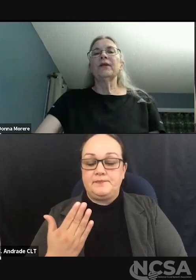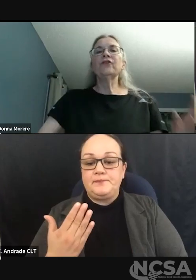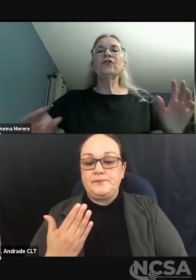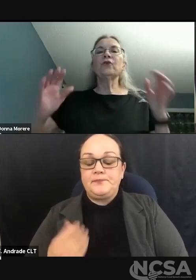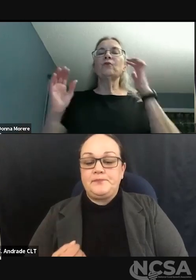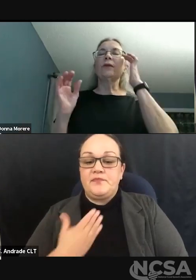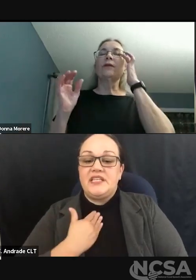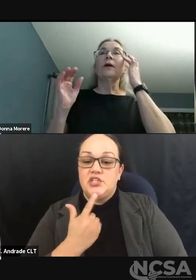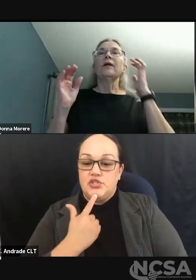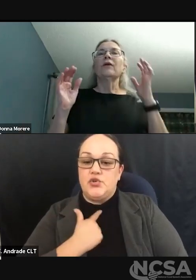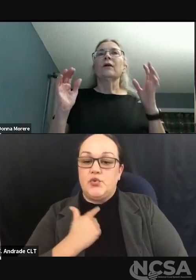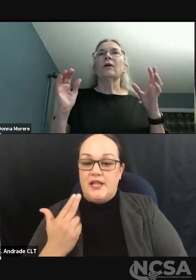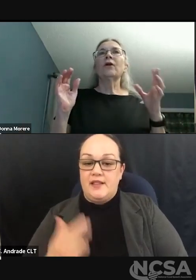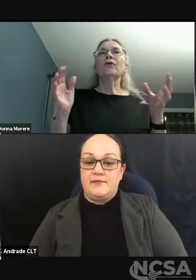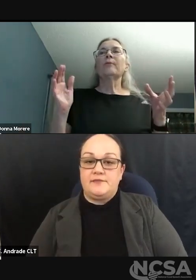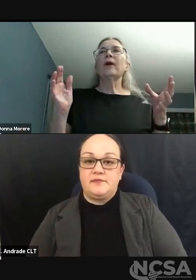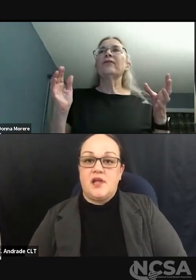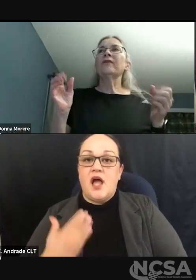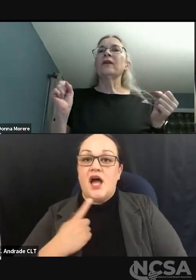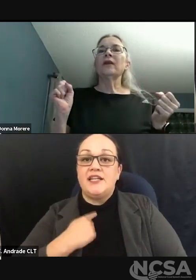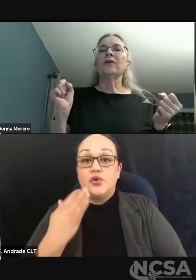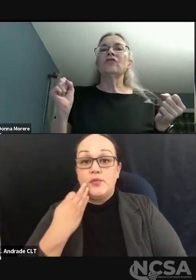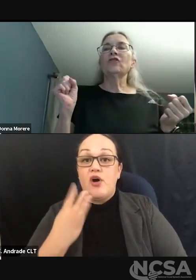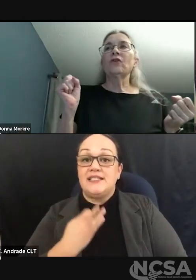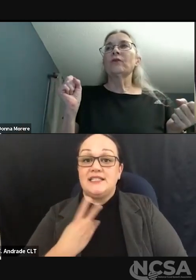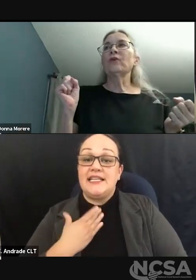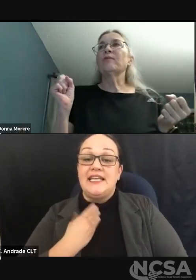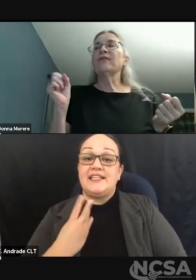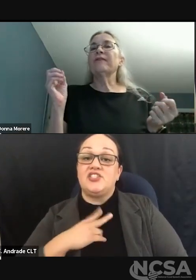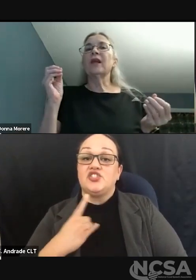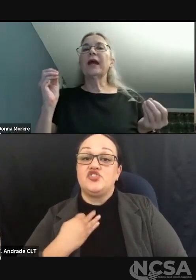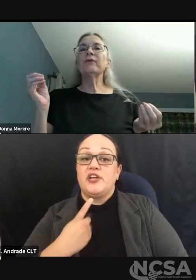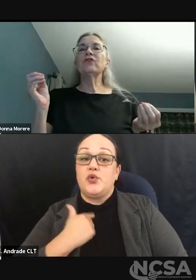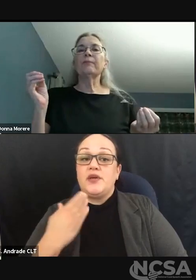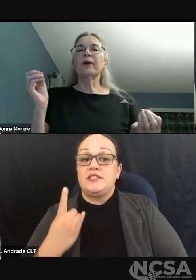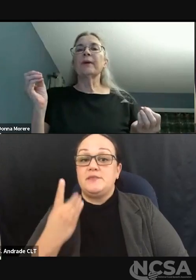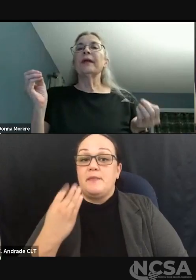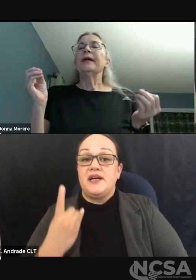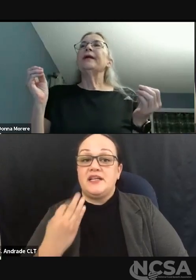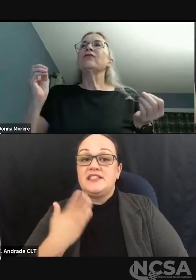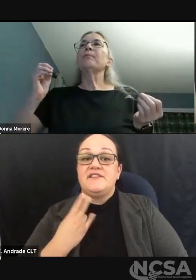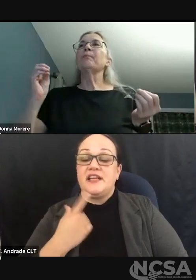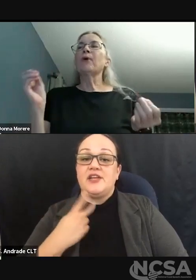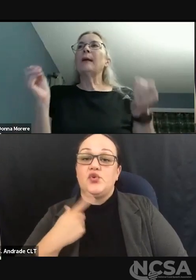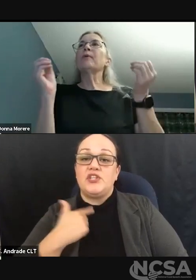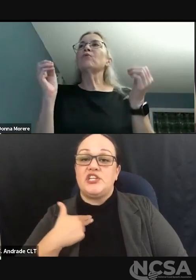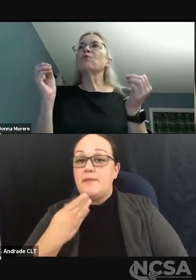issues with auditory processing in children with specific language impairment is a problems